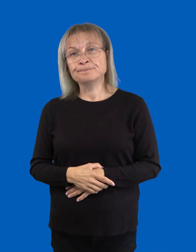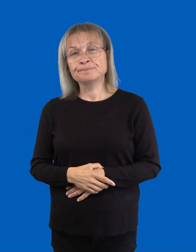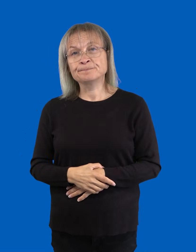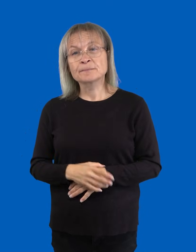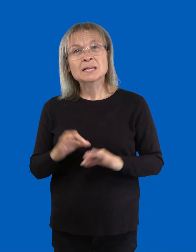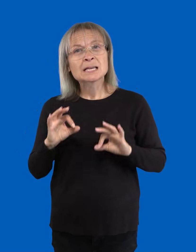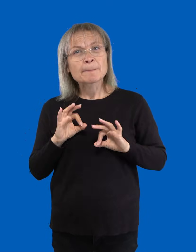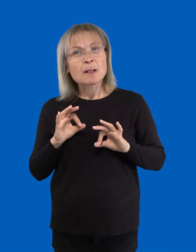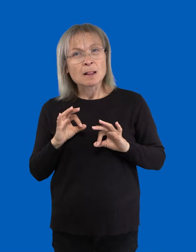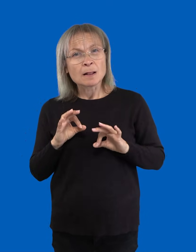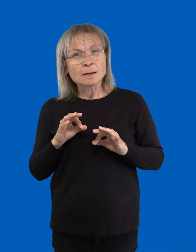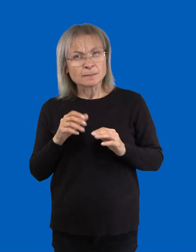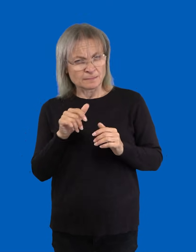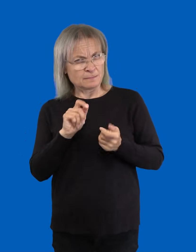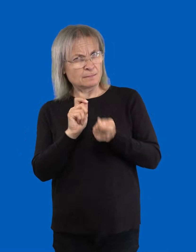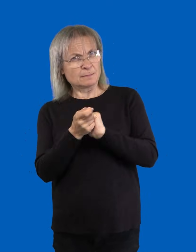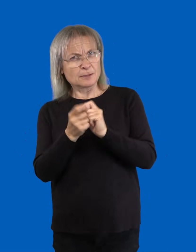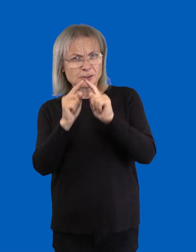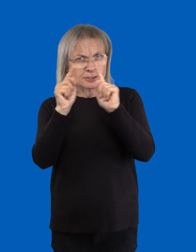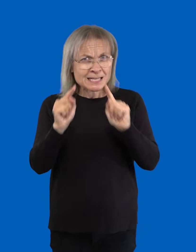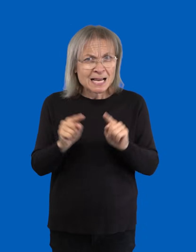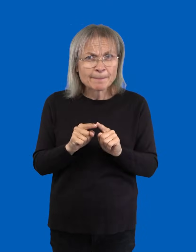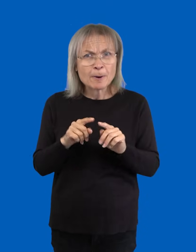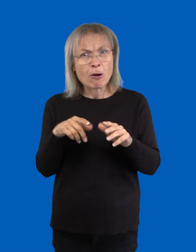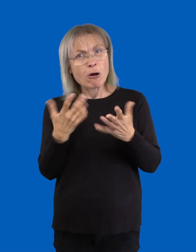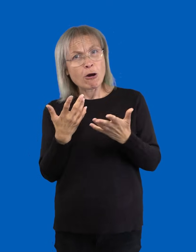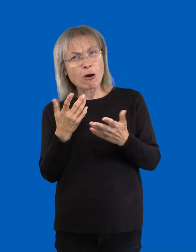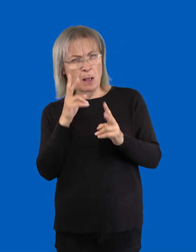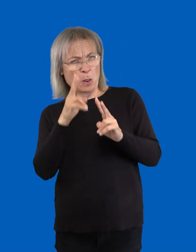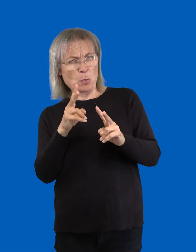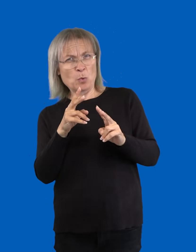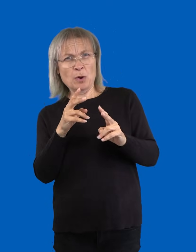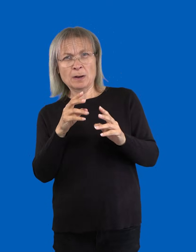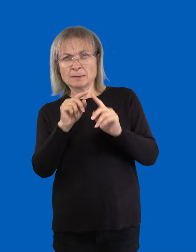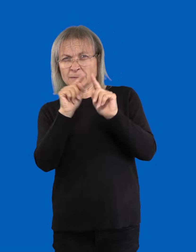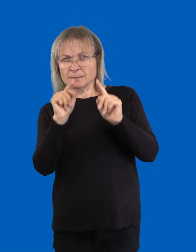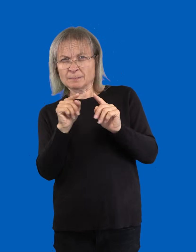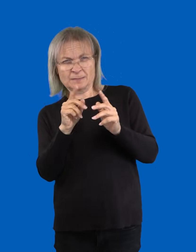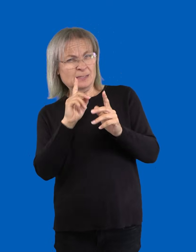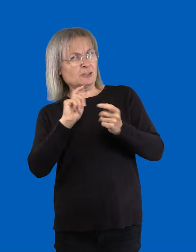a change in the shape or look of your nipple.